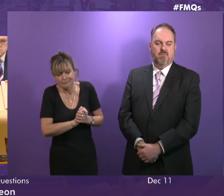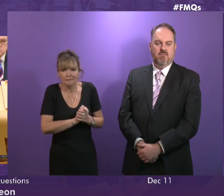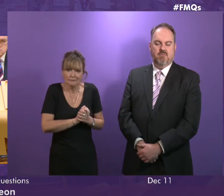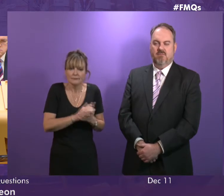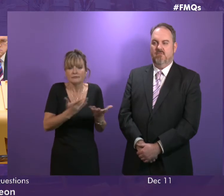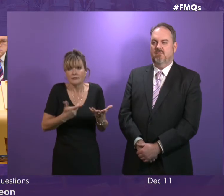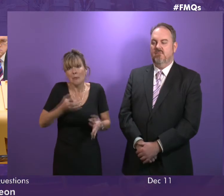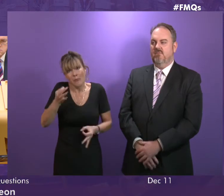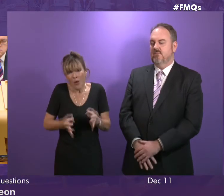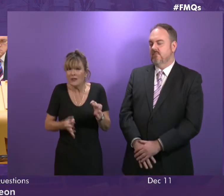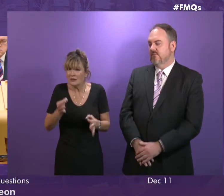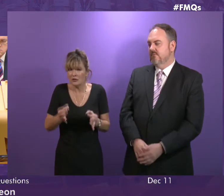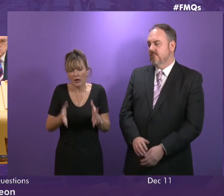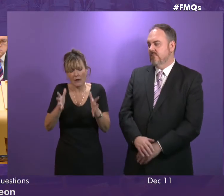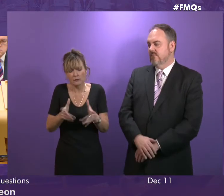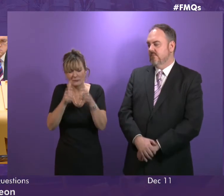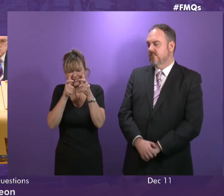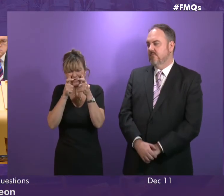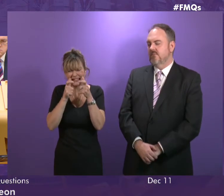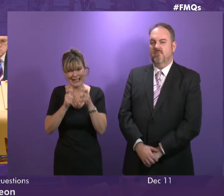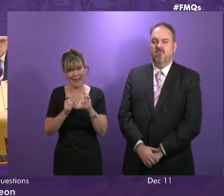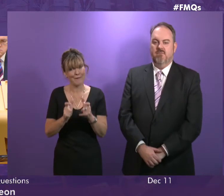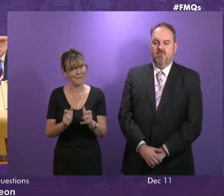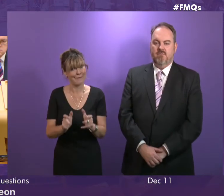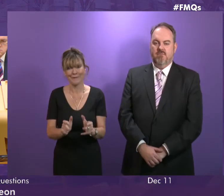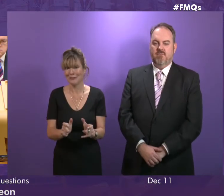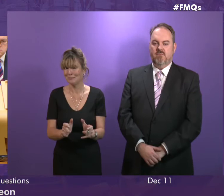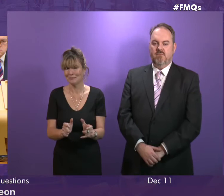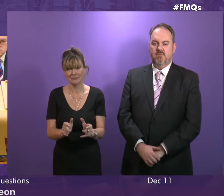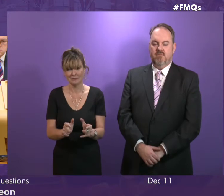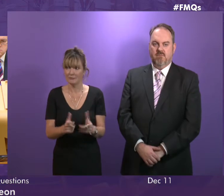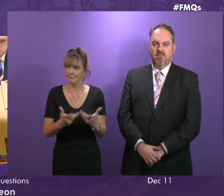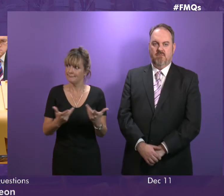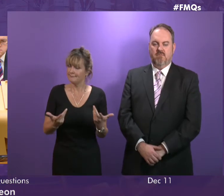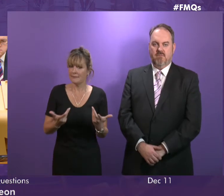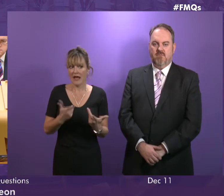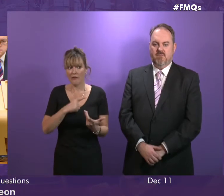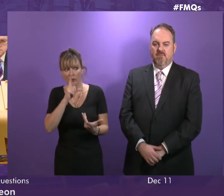Politicians always have to be careful about how we look to intervene or do anything that